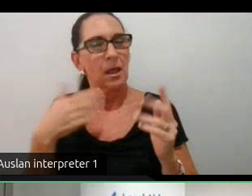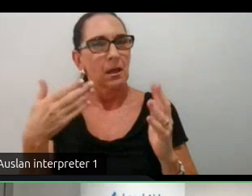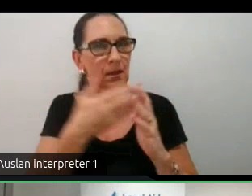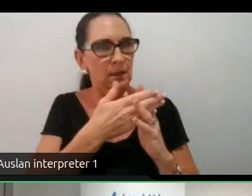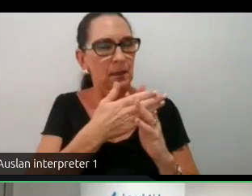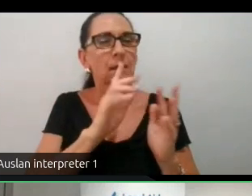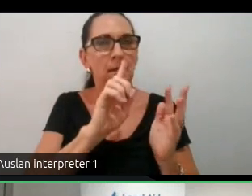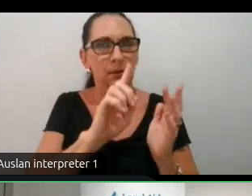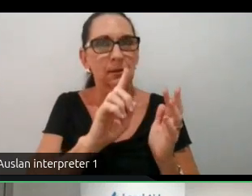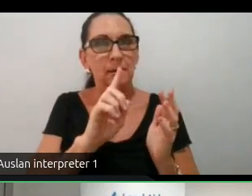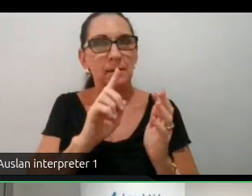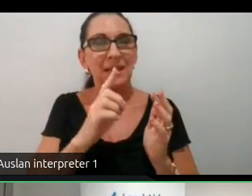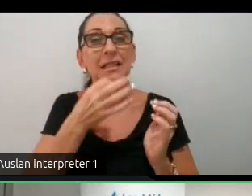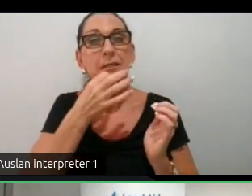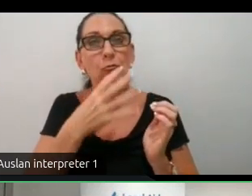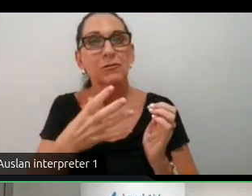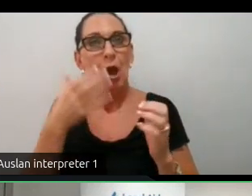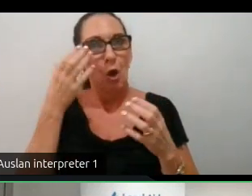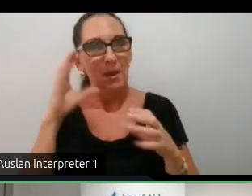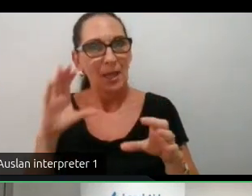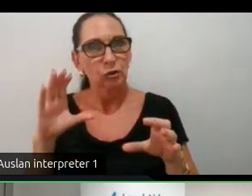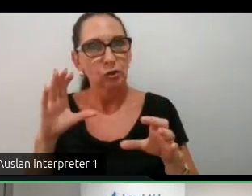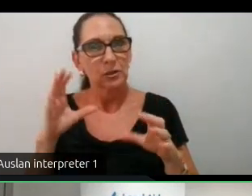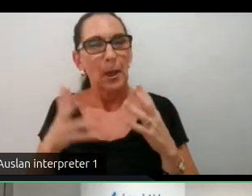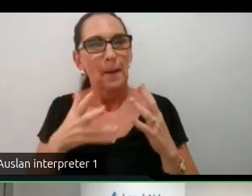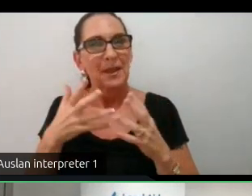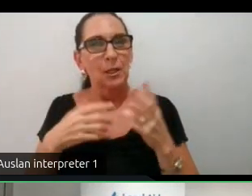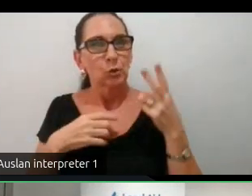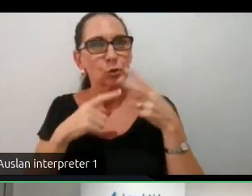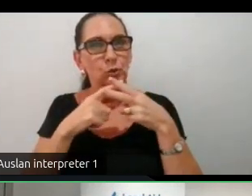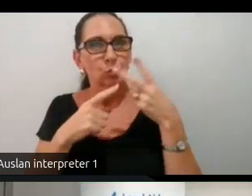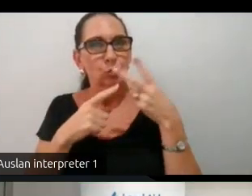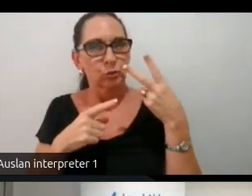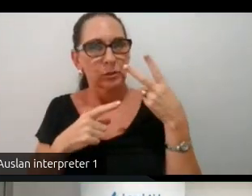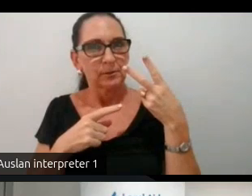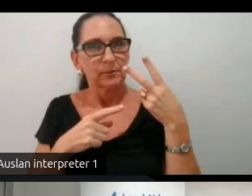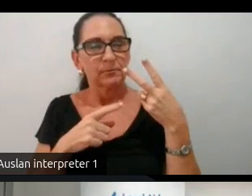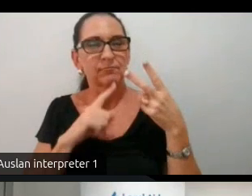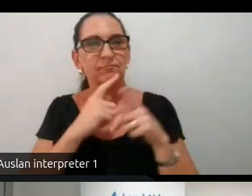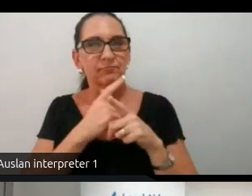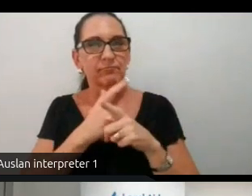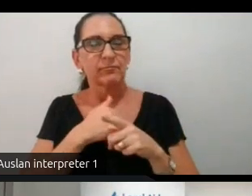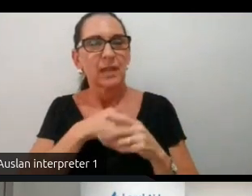back one step I reckon temporary accommodation there's two potential clauses in a policy isn't